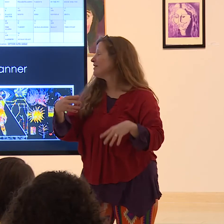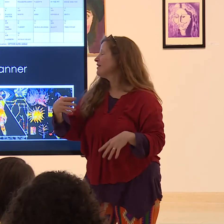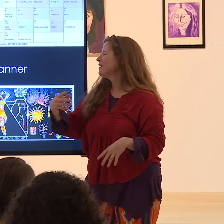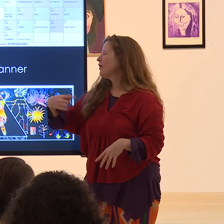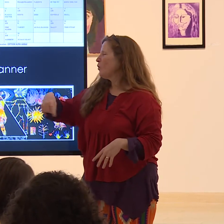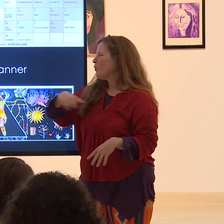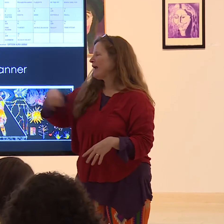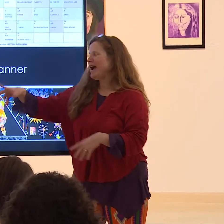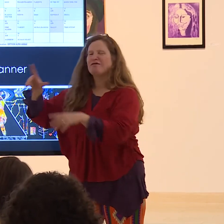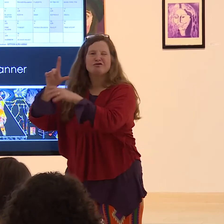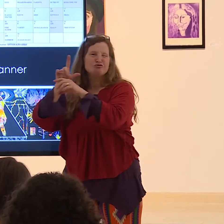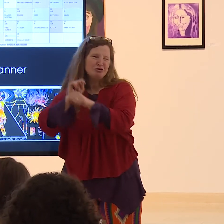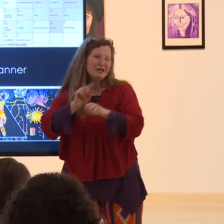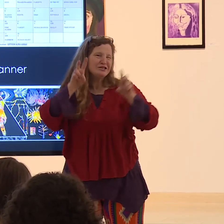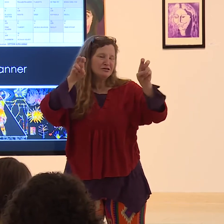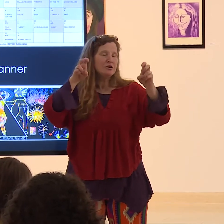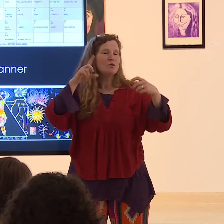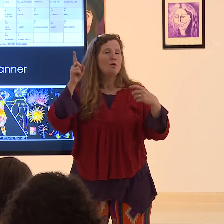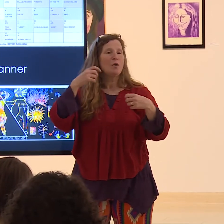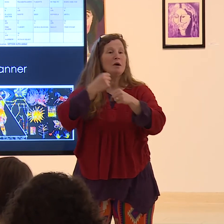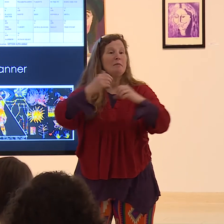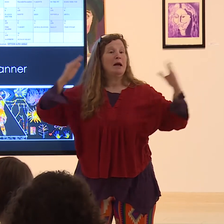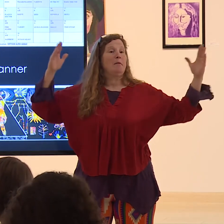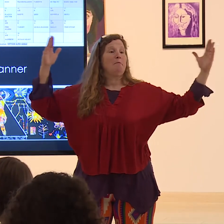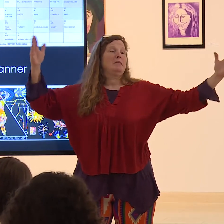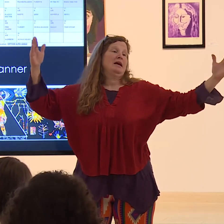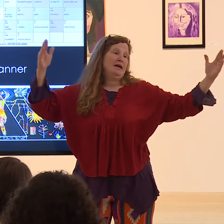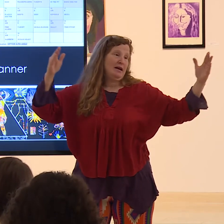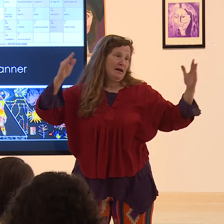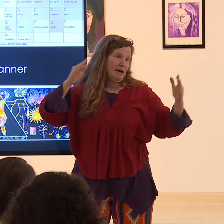Don't be afraid to get messy. We're going to do that in a little bit.